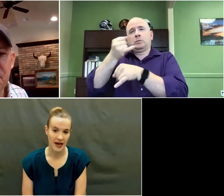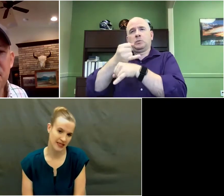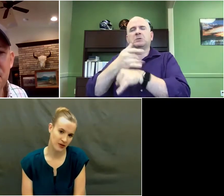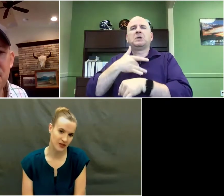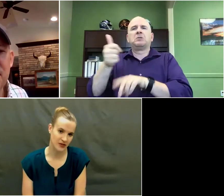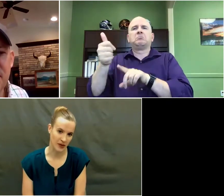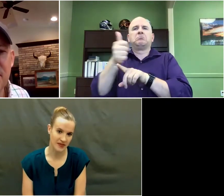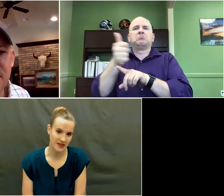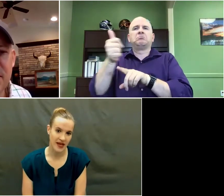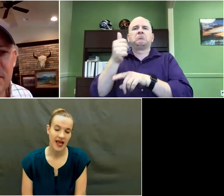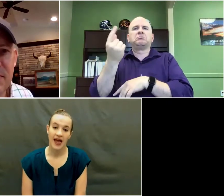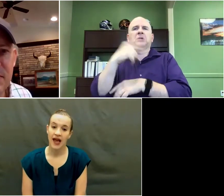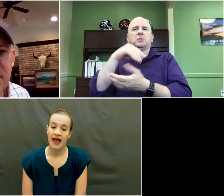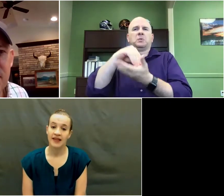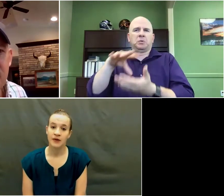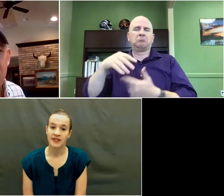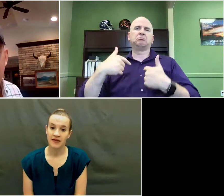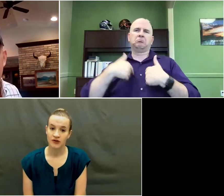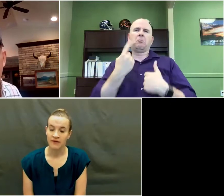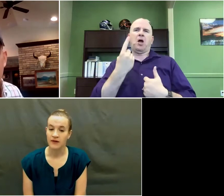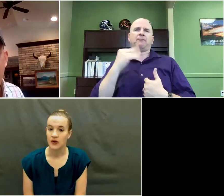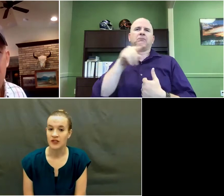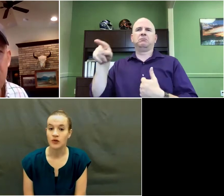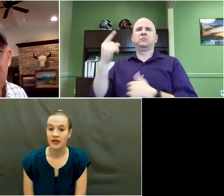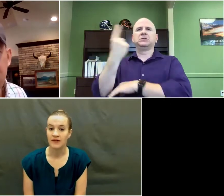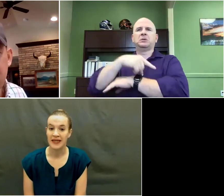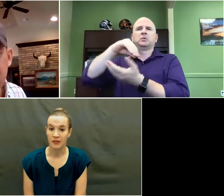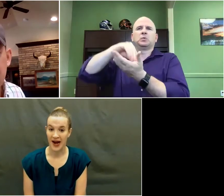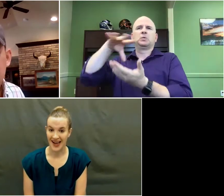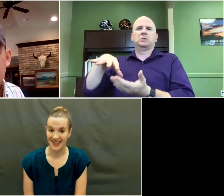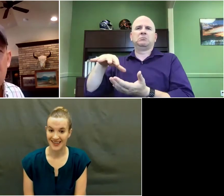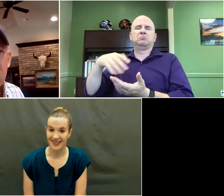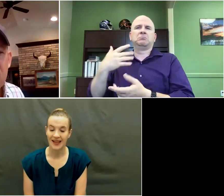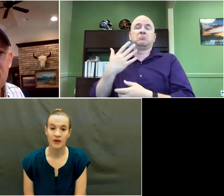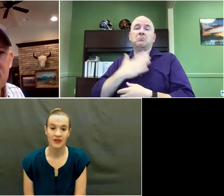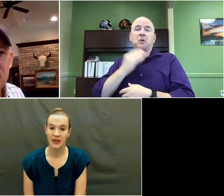similar to dorms. And then there was another track for students who lived nearby. And those students